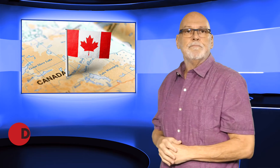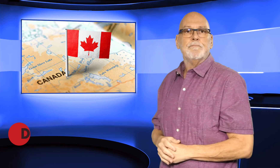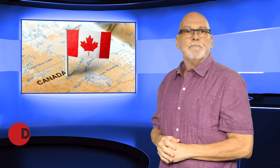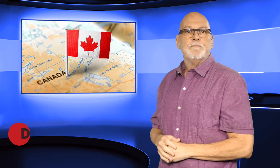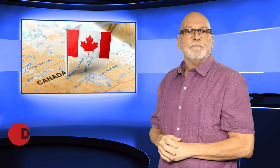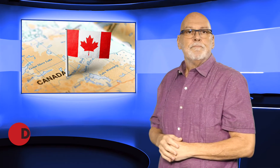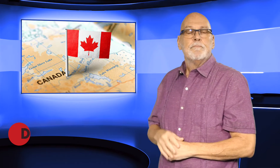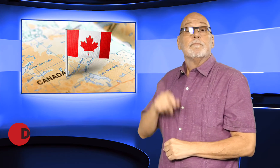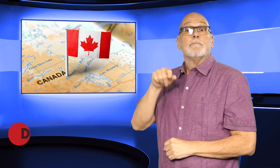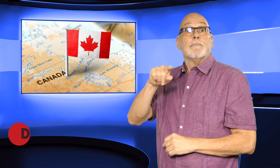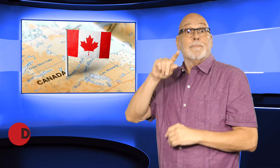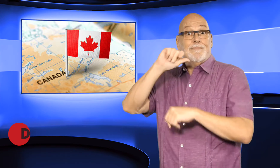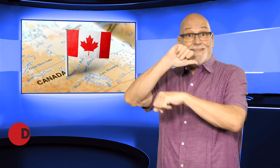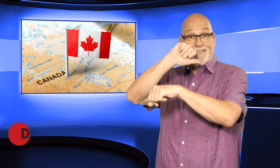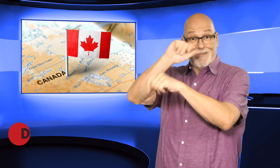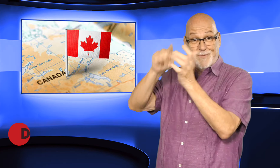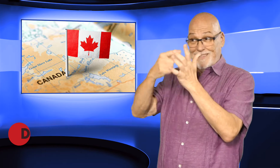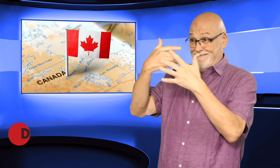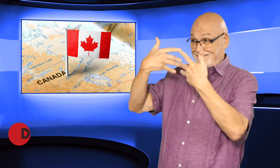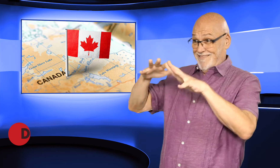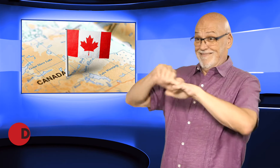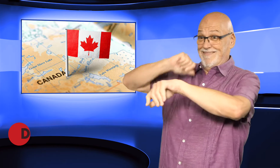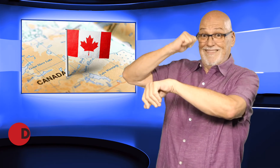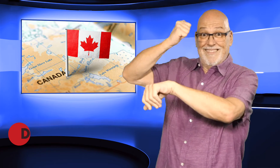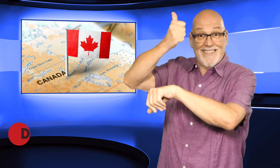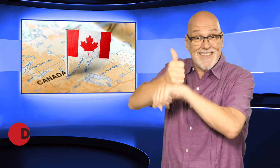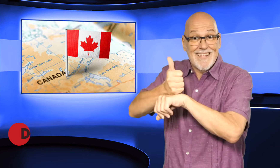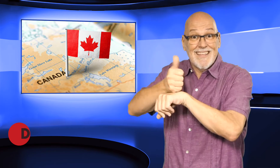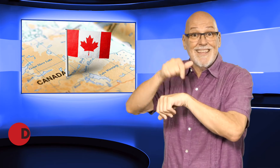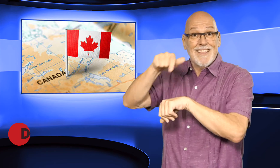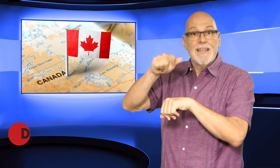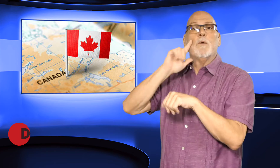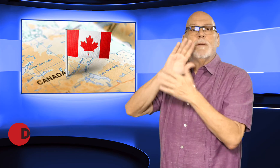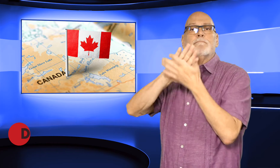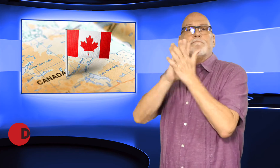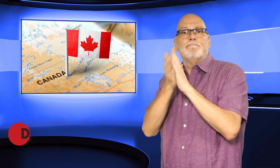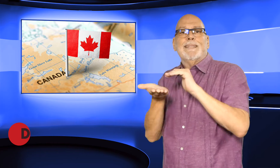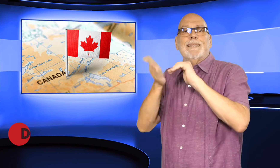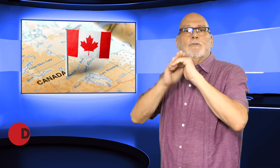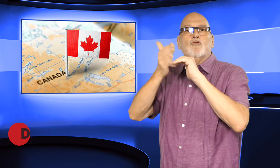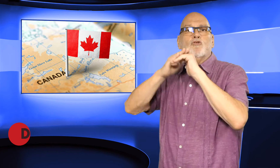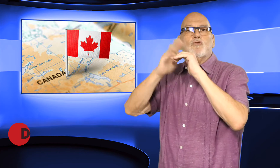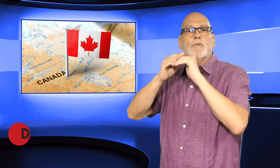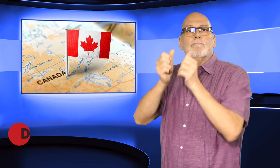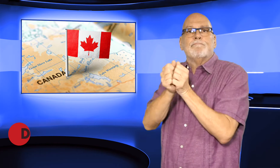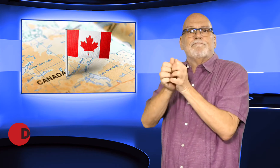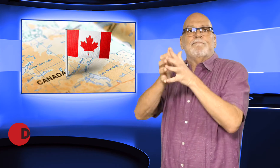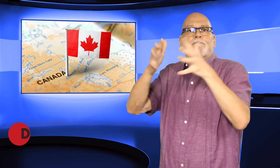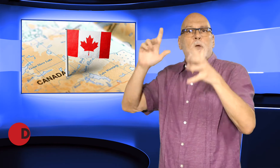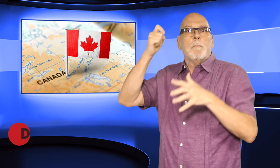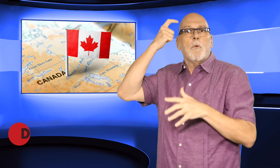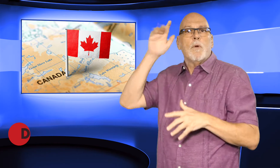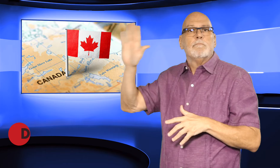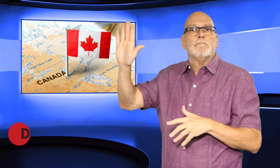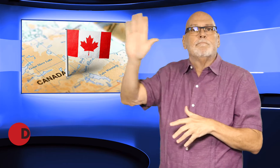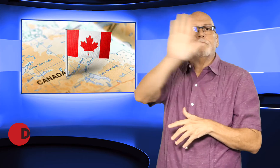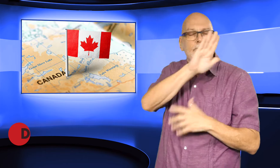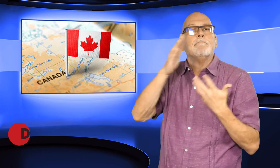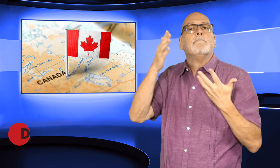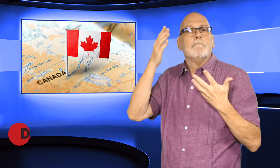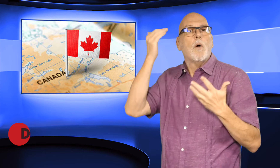it can increase employer awareness of Deaf people and